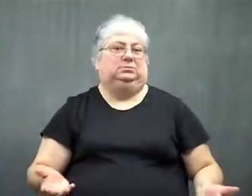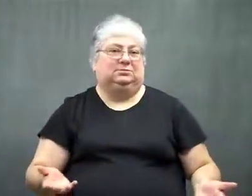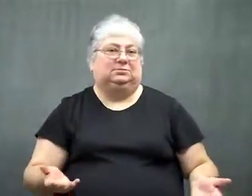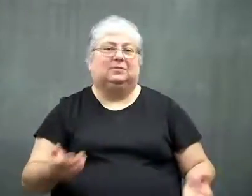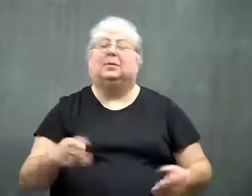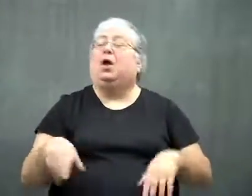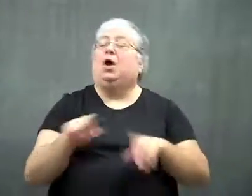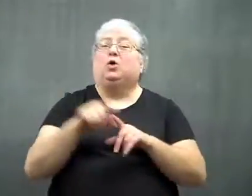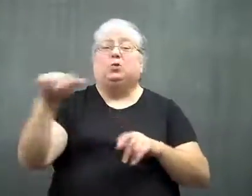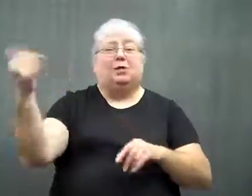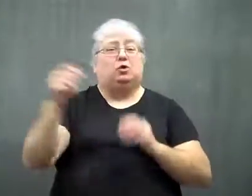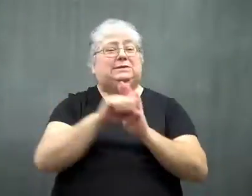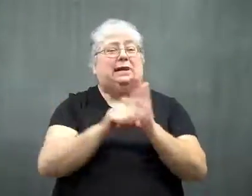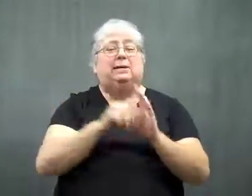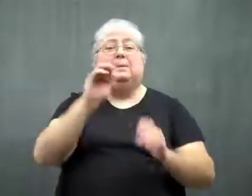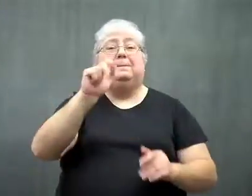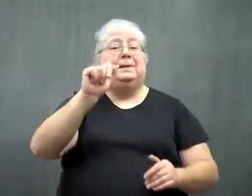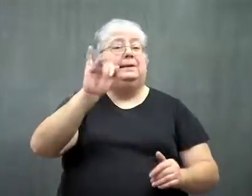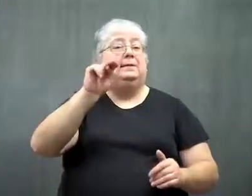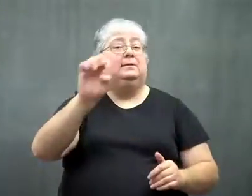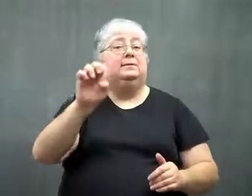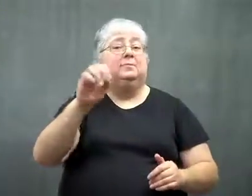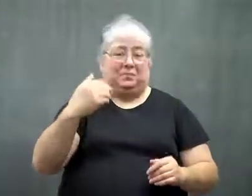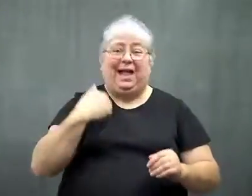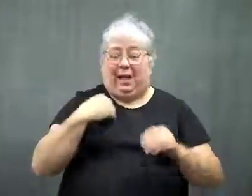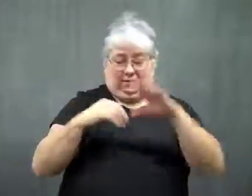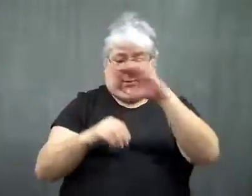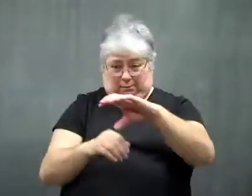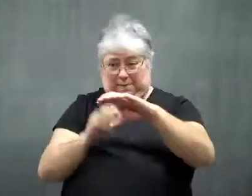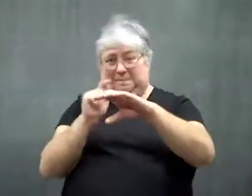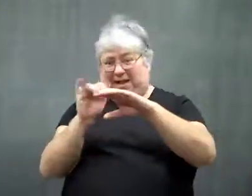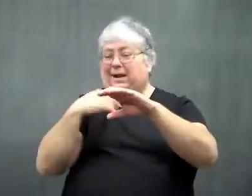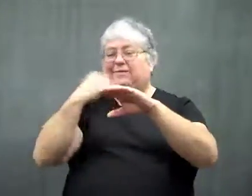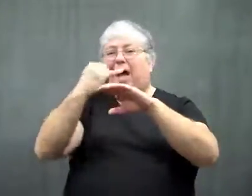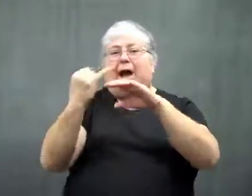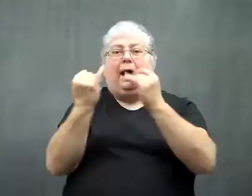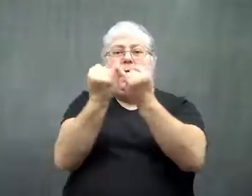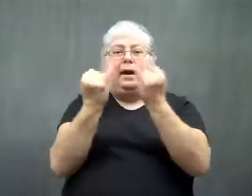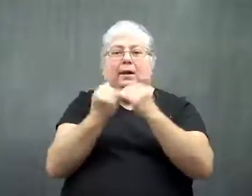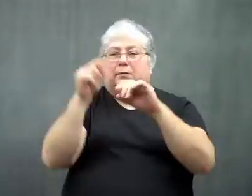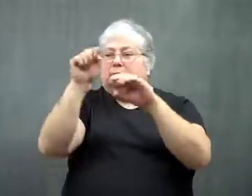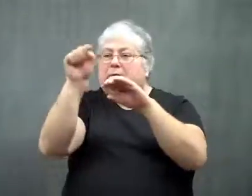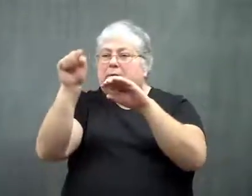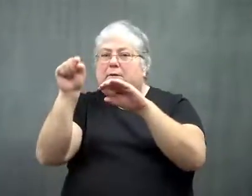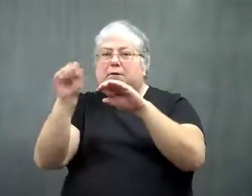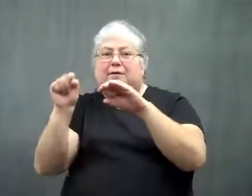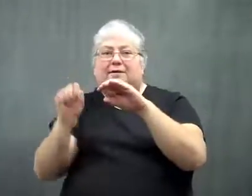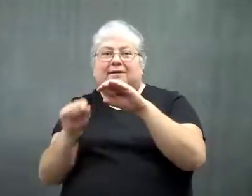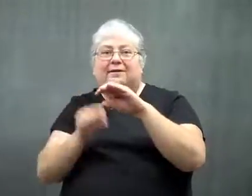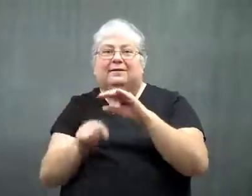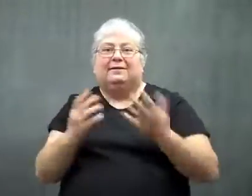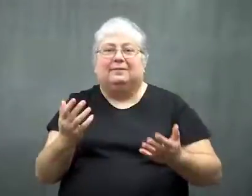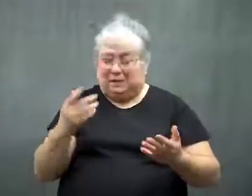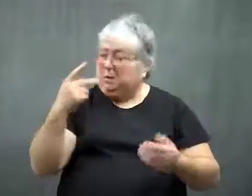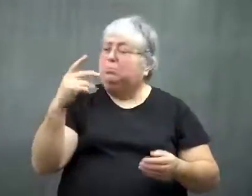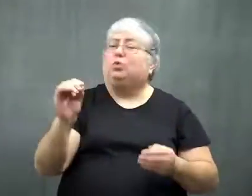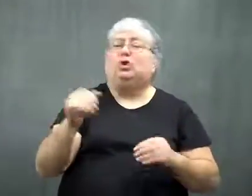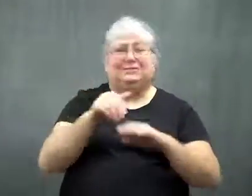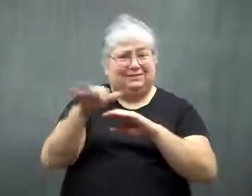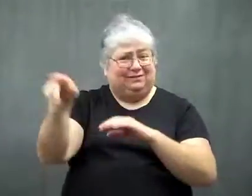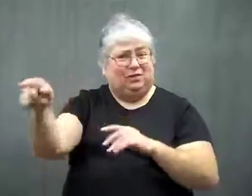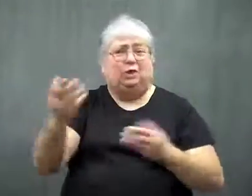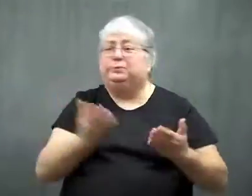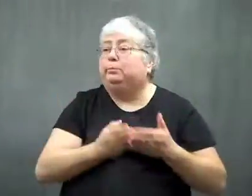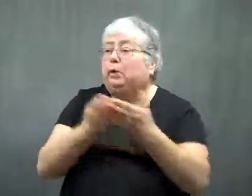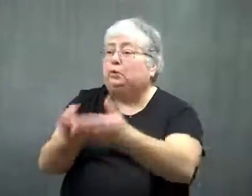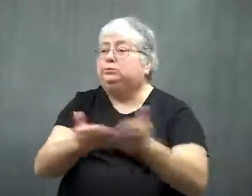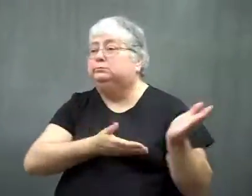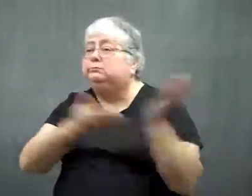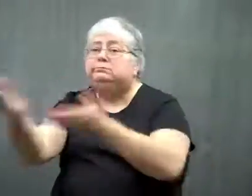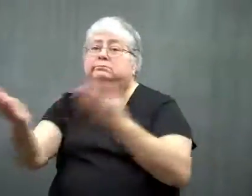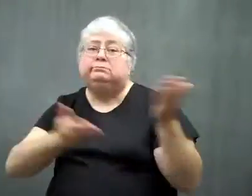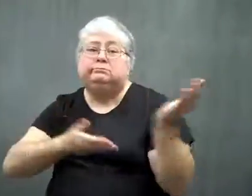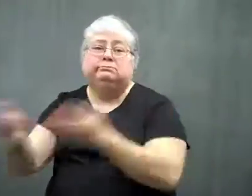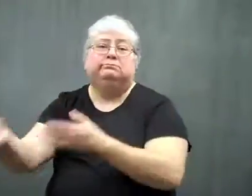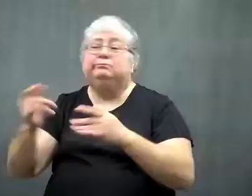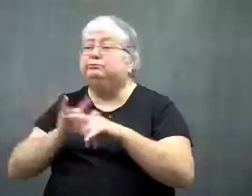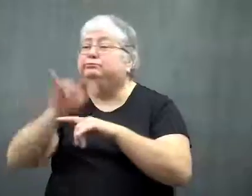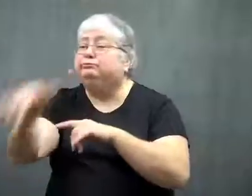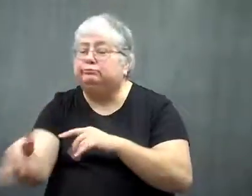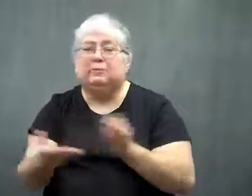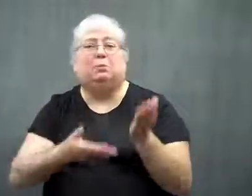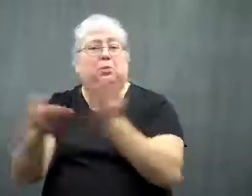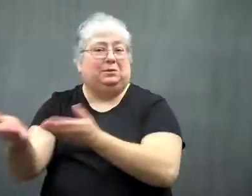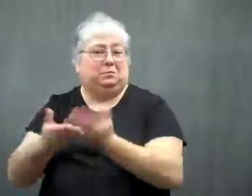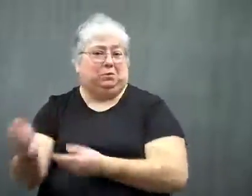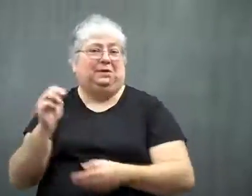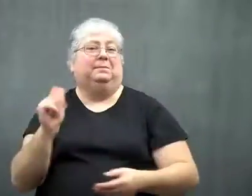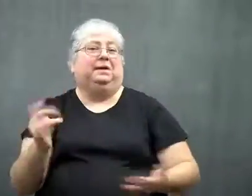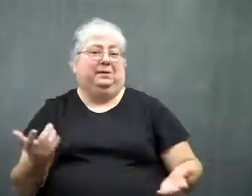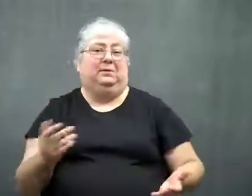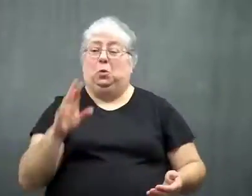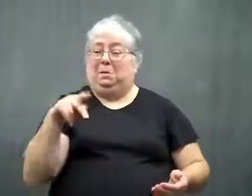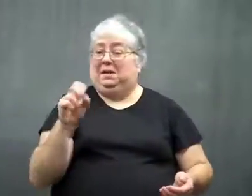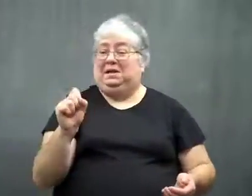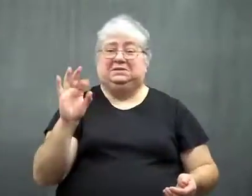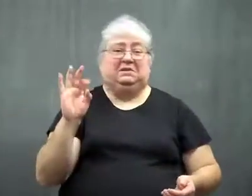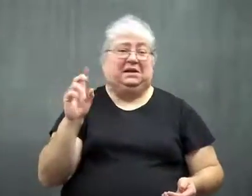There are also islands off the coast of Maine.